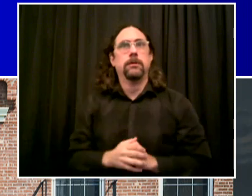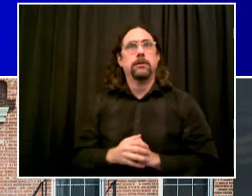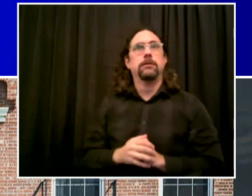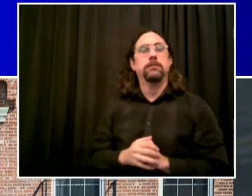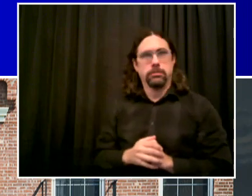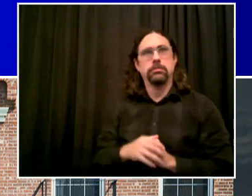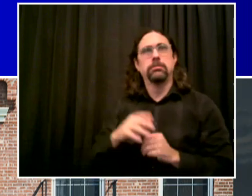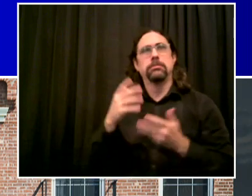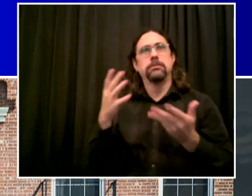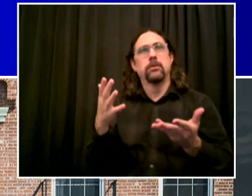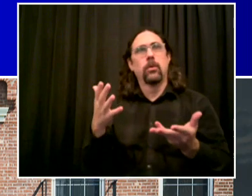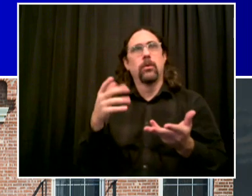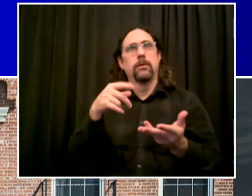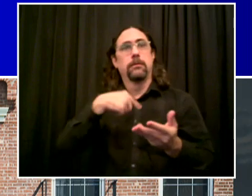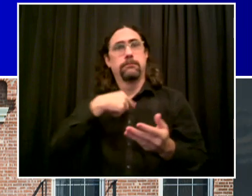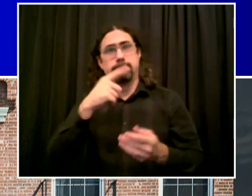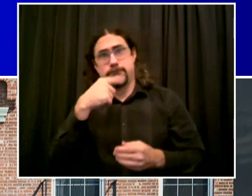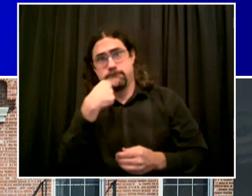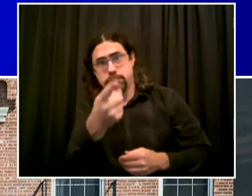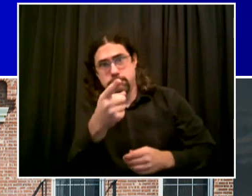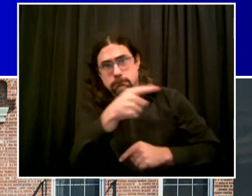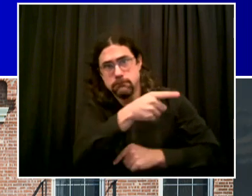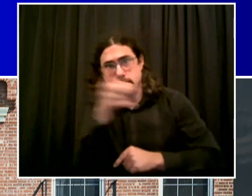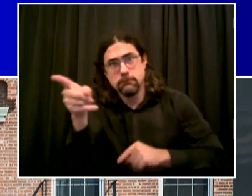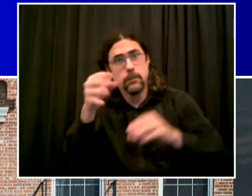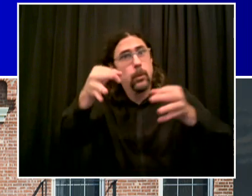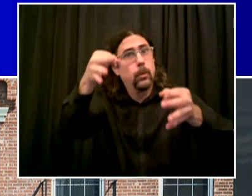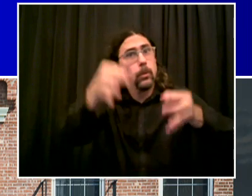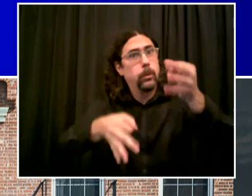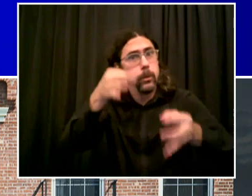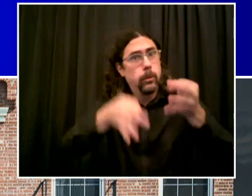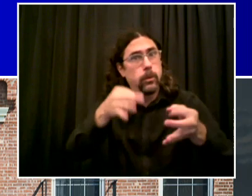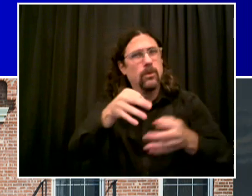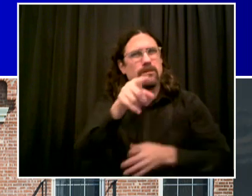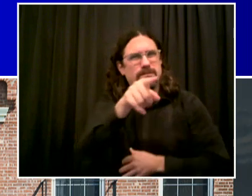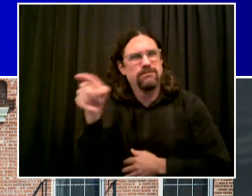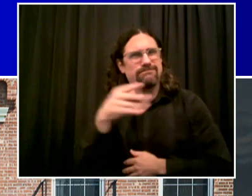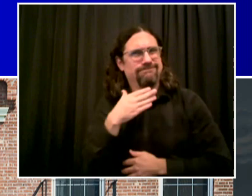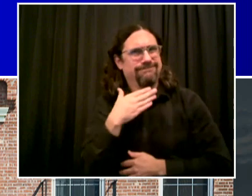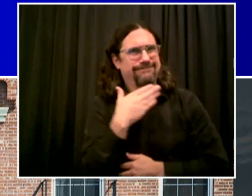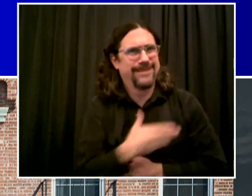BECAUSE OF COVID- WE DO NEED THE HELP OF THE COURT TO FOLLOW